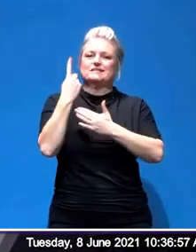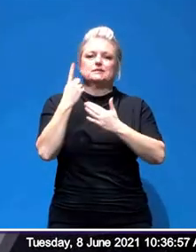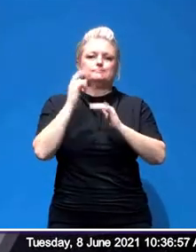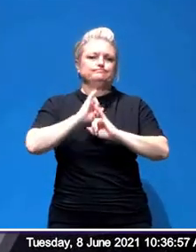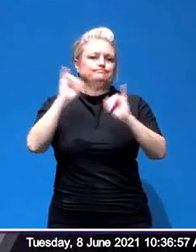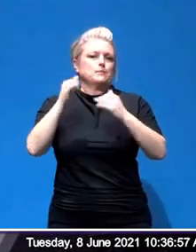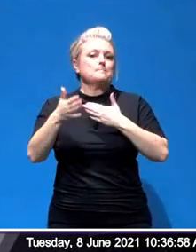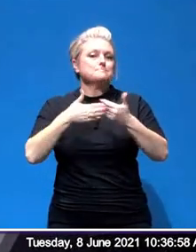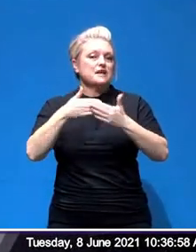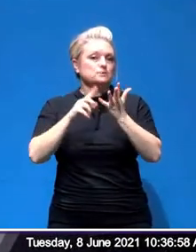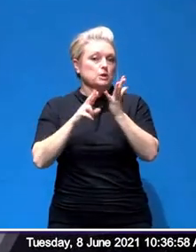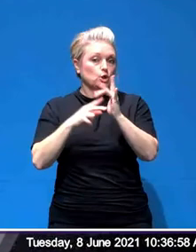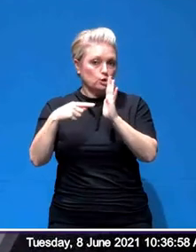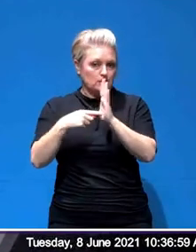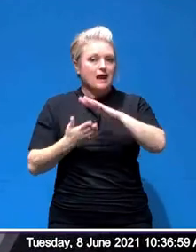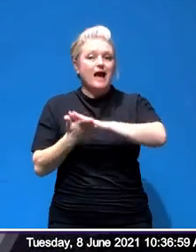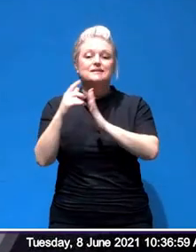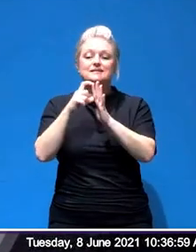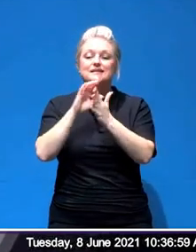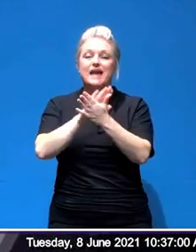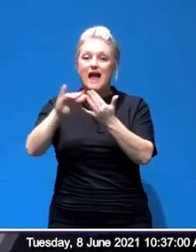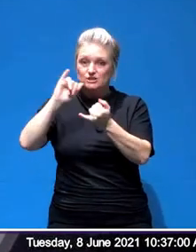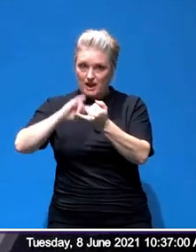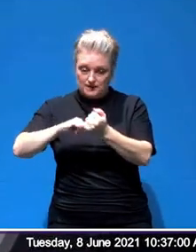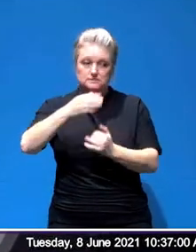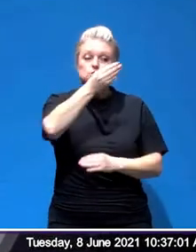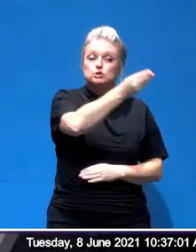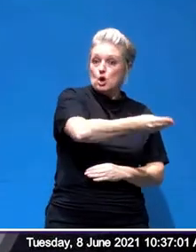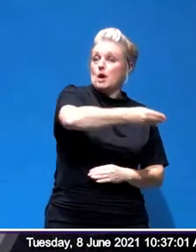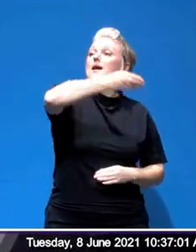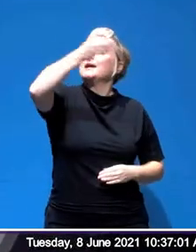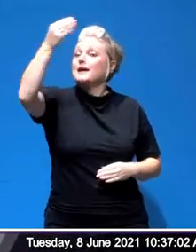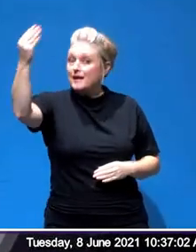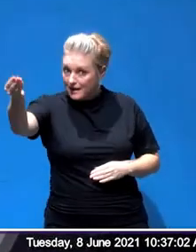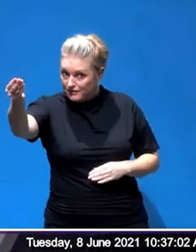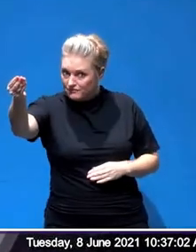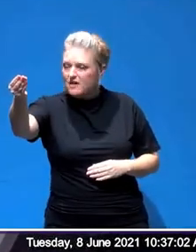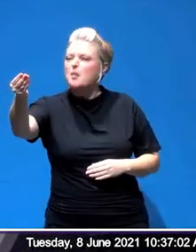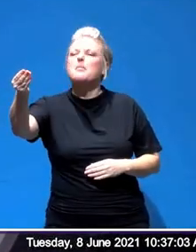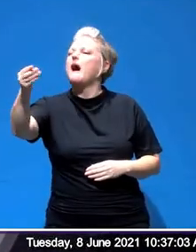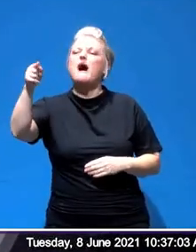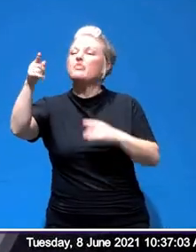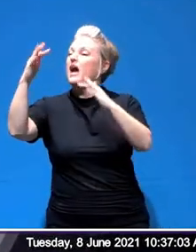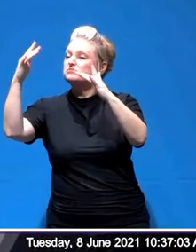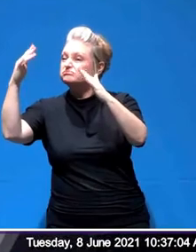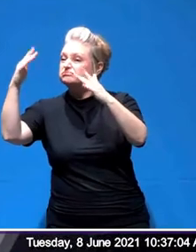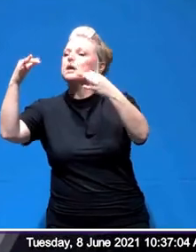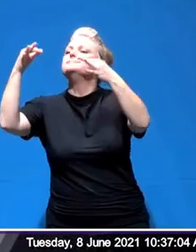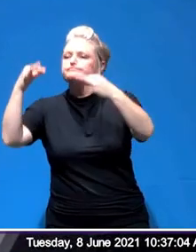But it had been referred back to Wayne to deal with at a local level. He said that he had been following up with the staff and that